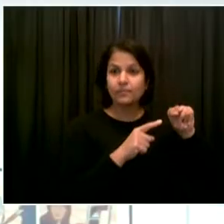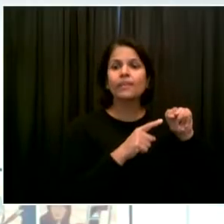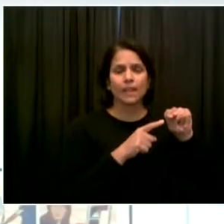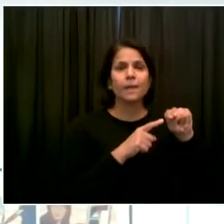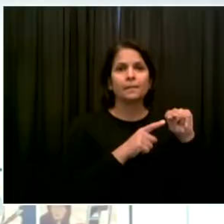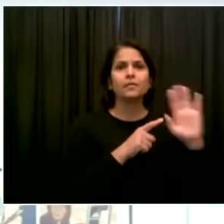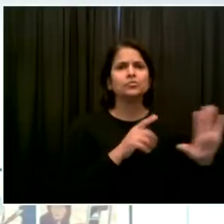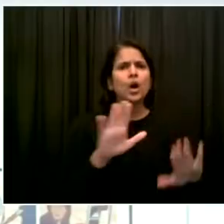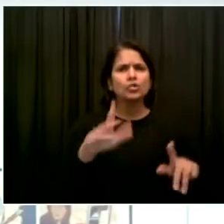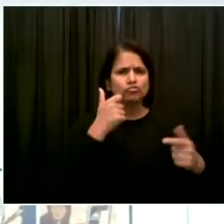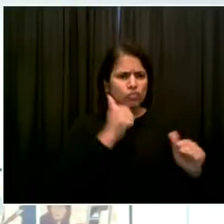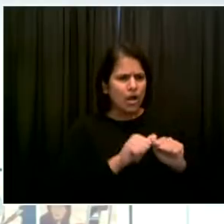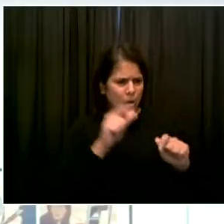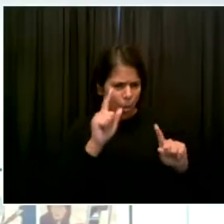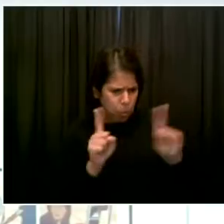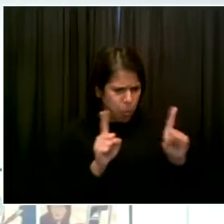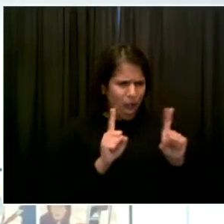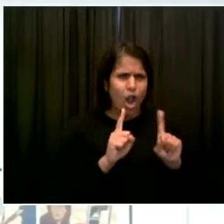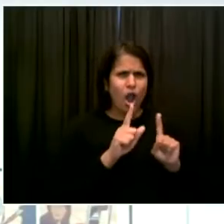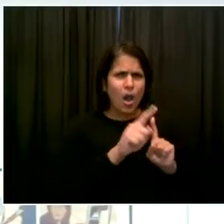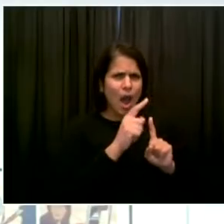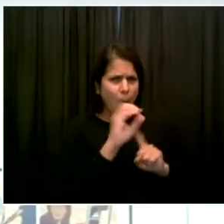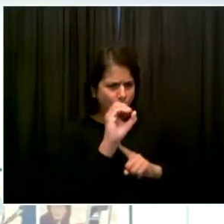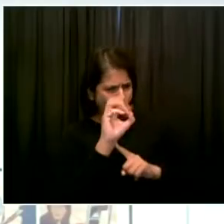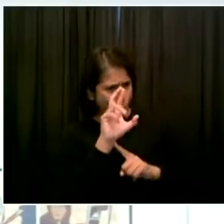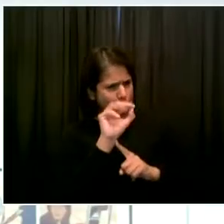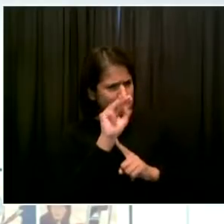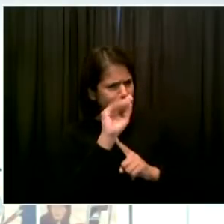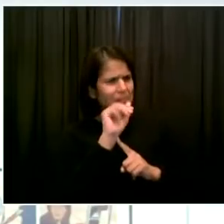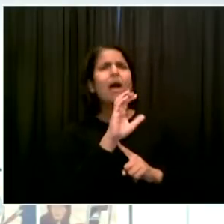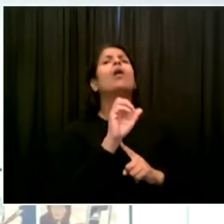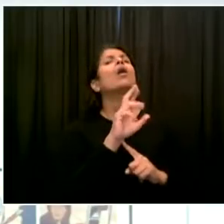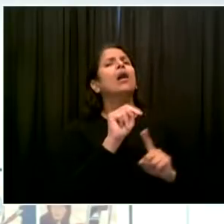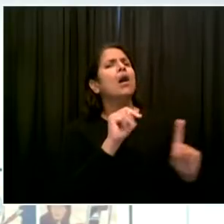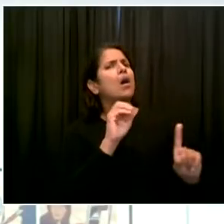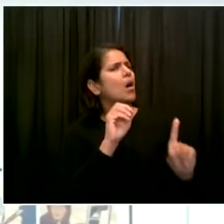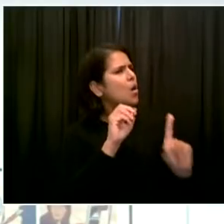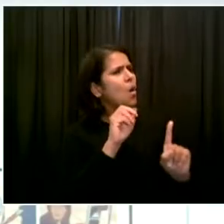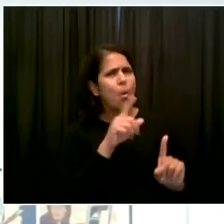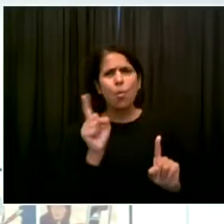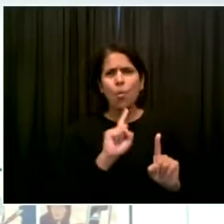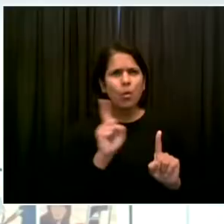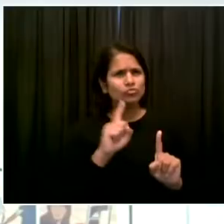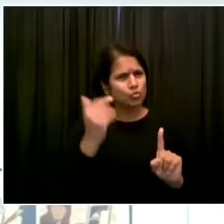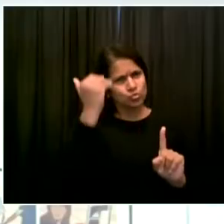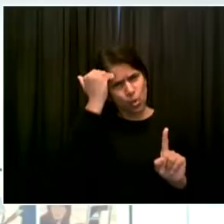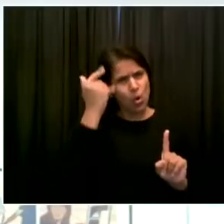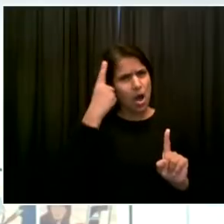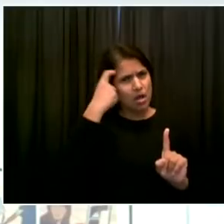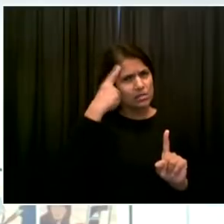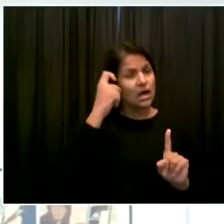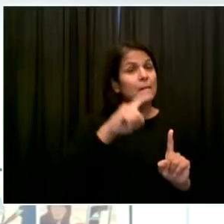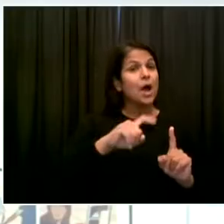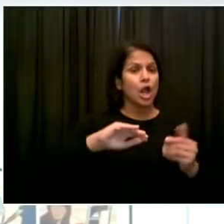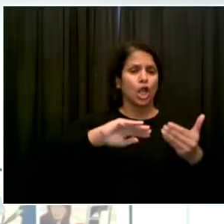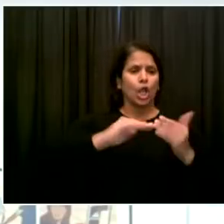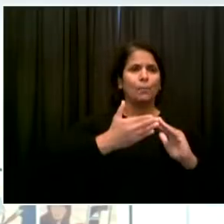CASES ACROSS NEW YORK CITY. WE MENTION FROM THE VERY BEGINNING OF IDENTIFYING